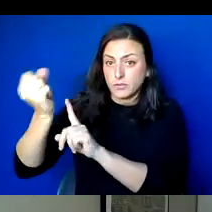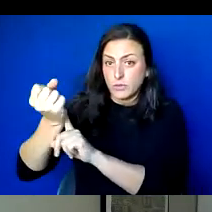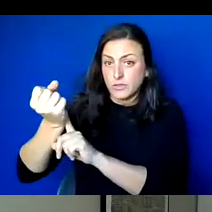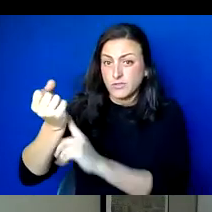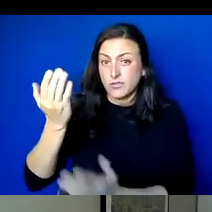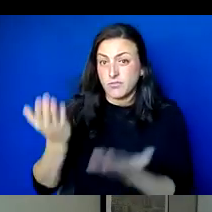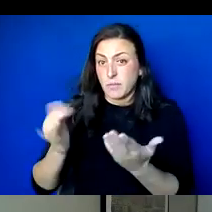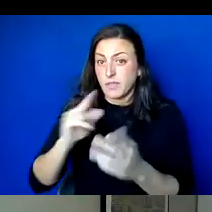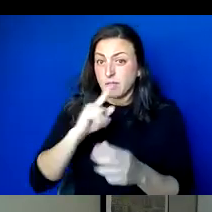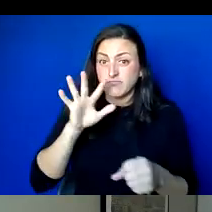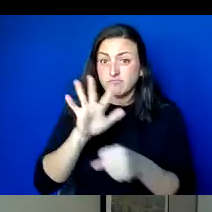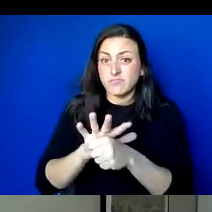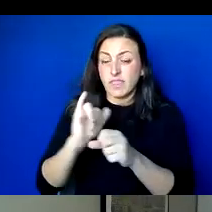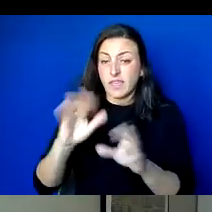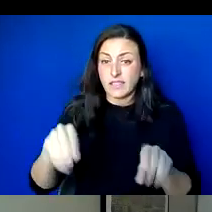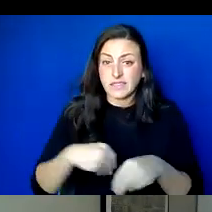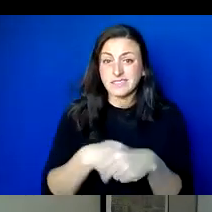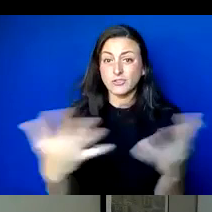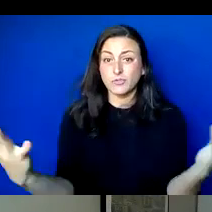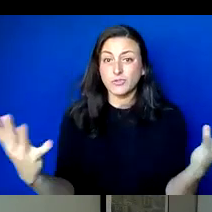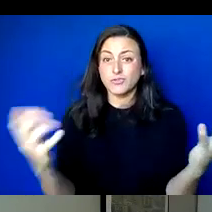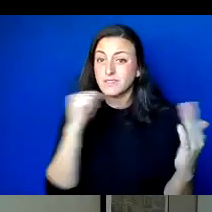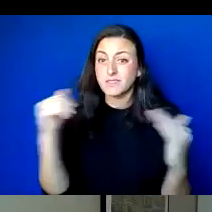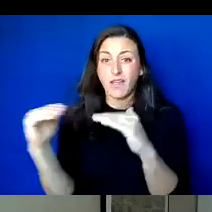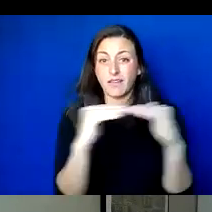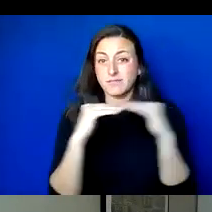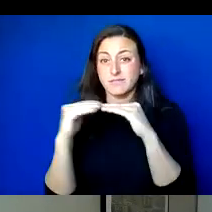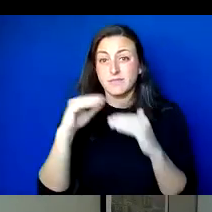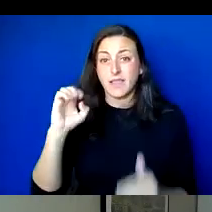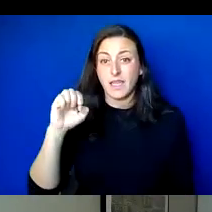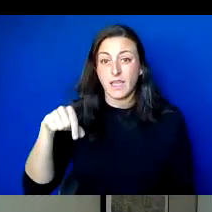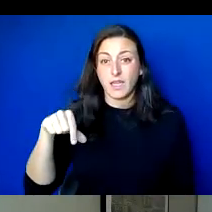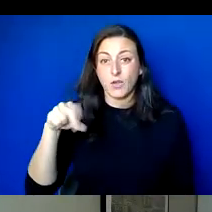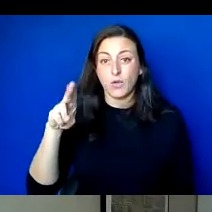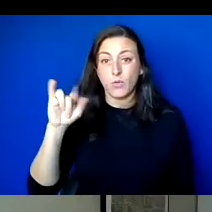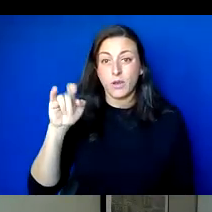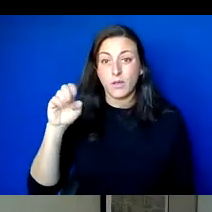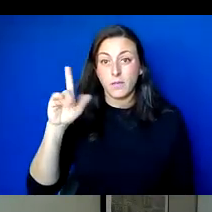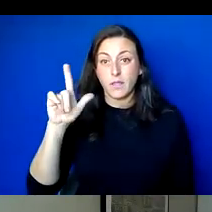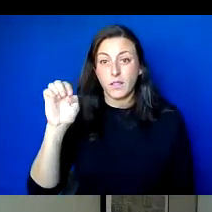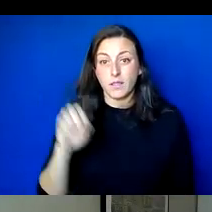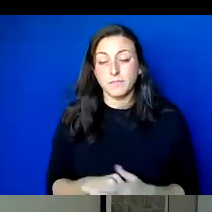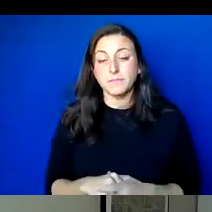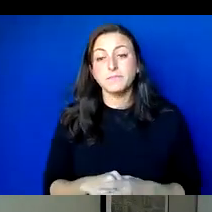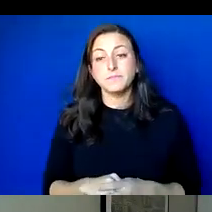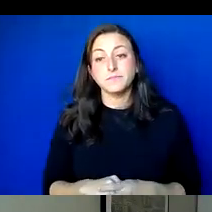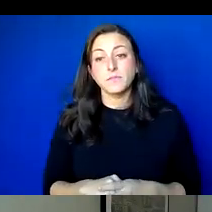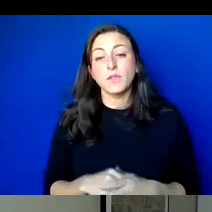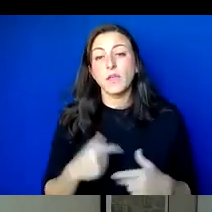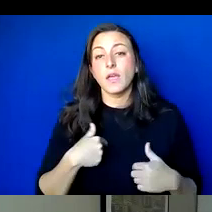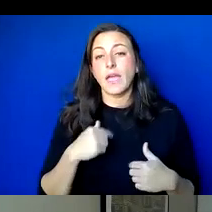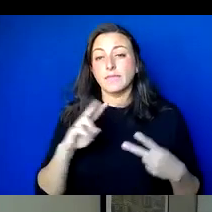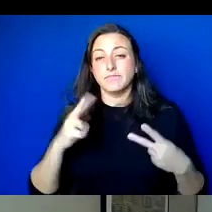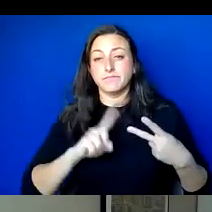that the distribution isn't equitable. And just to follow up, I wondered when or whether you